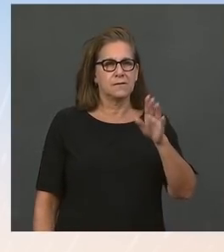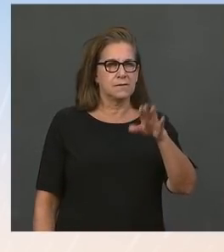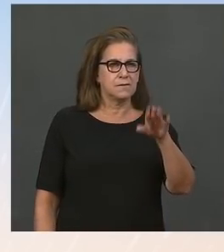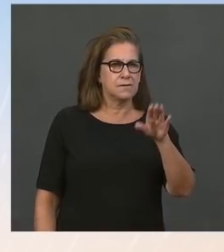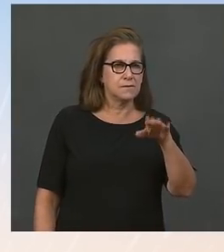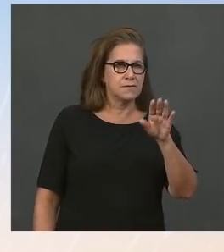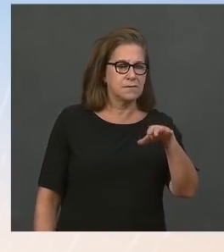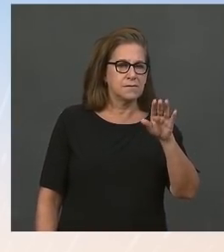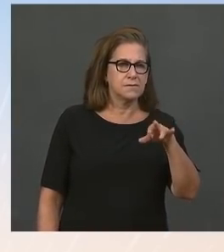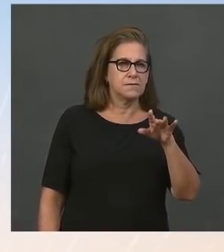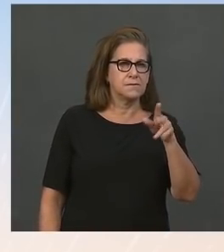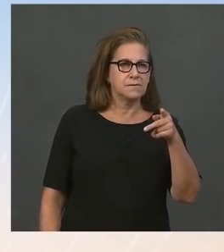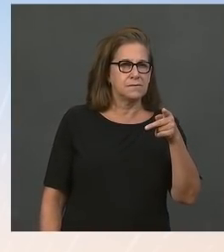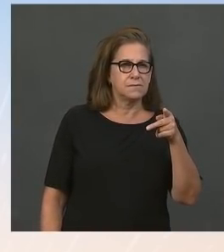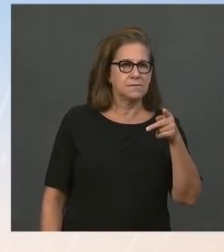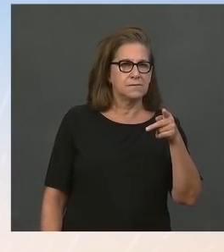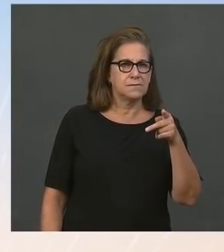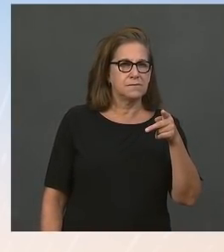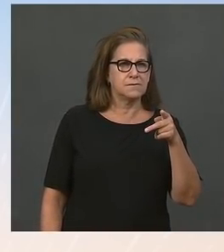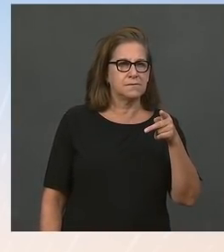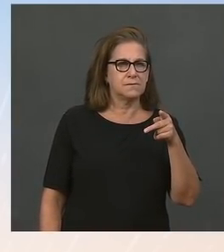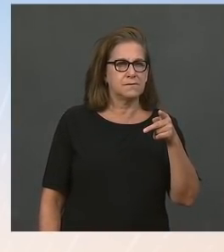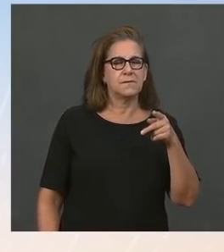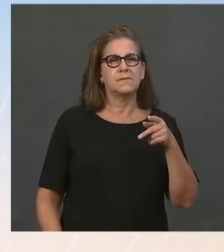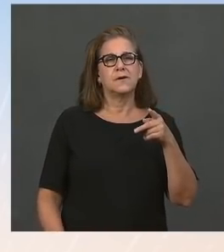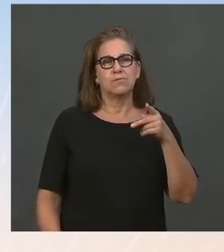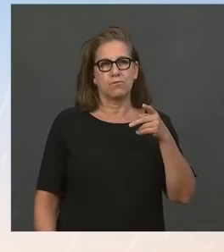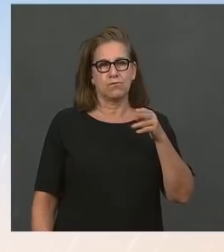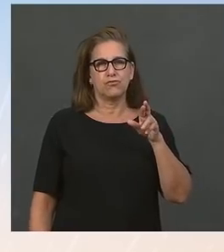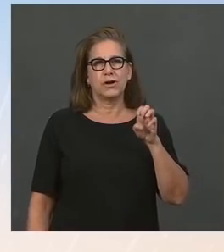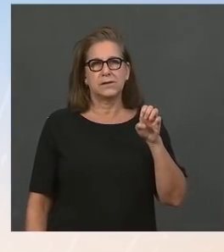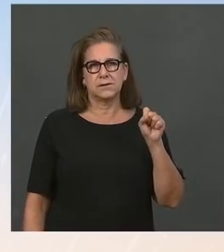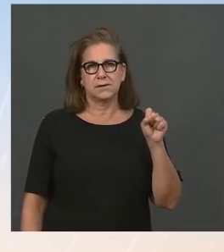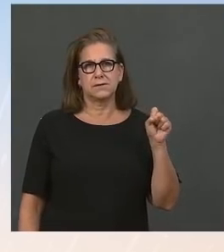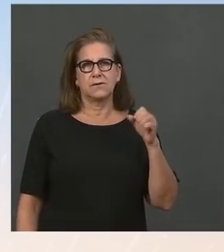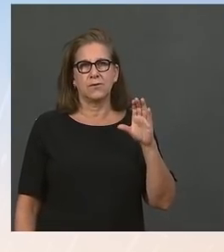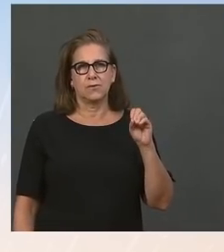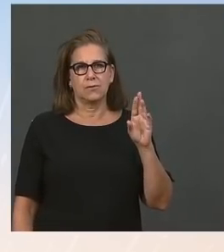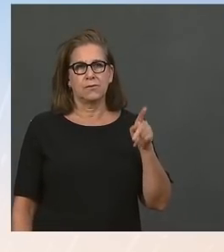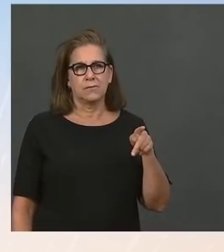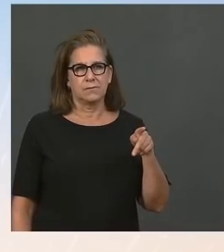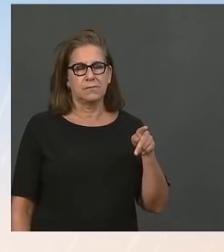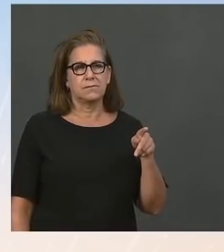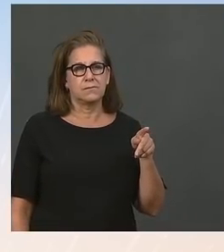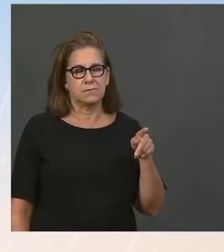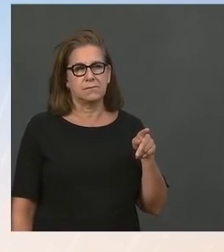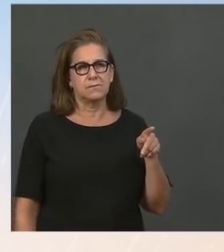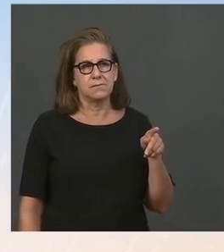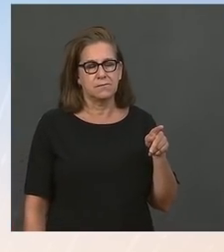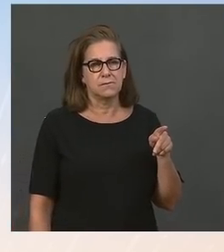for presidential events in the East Room, and so I'm hoping that you can demystify for us how White House staff are selecting